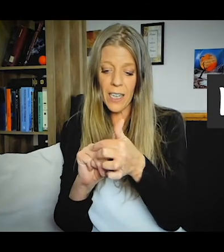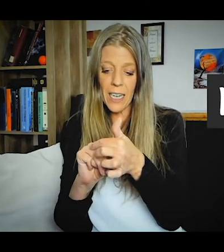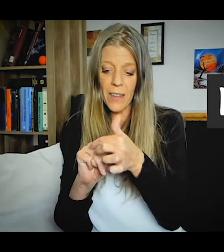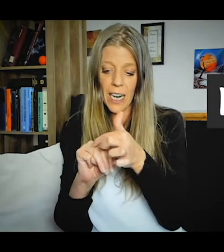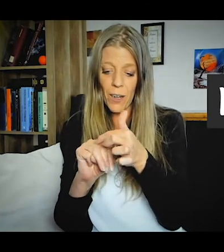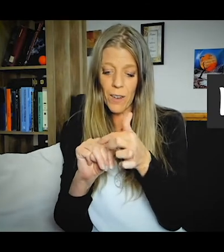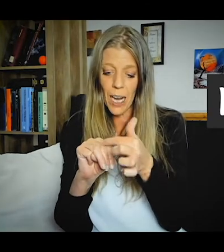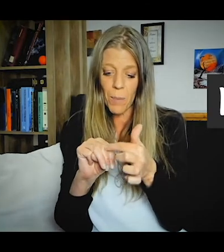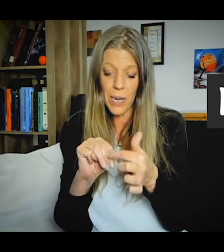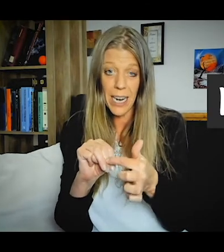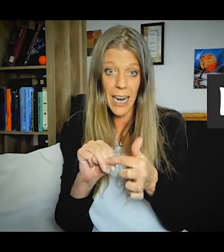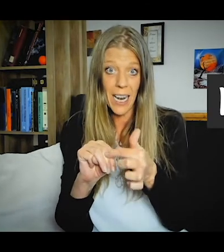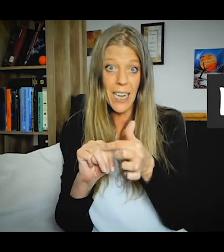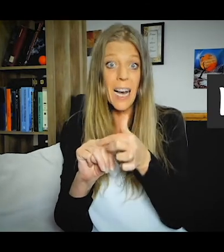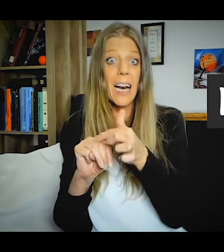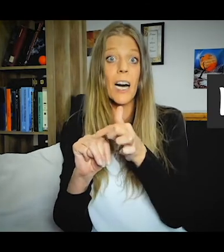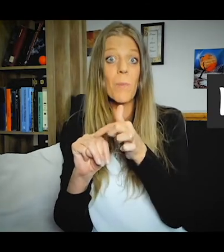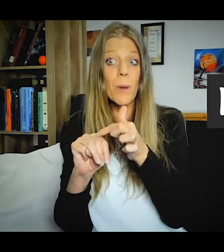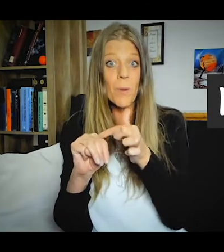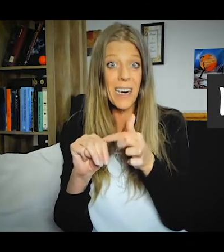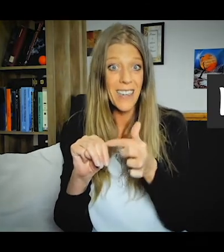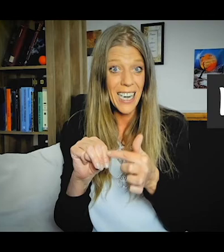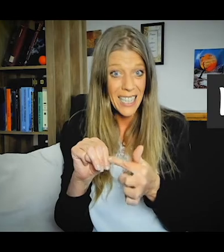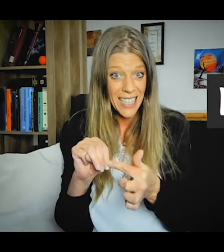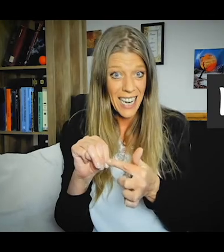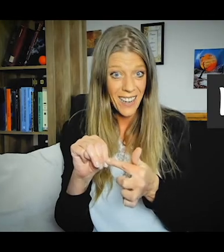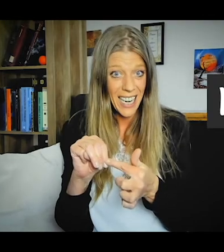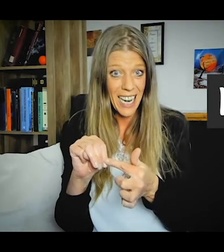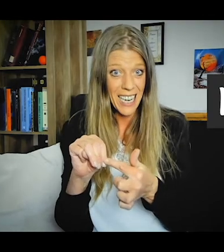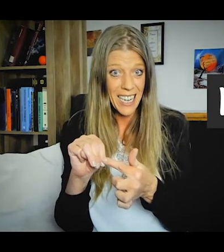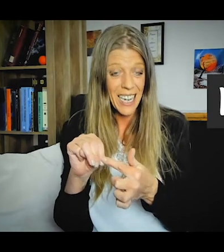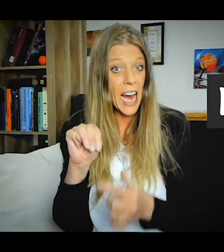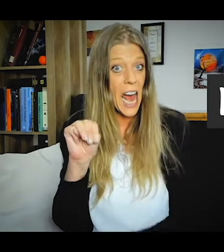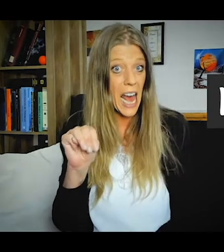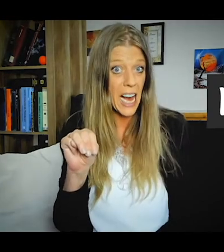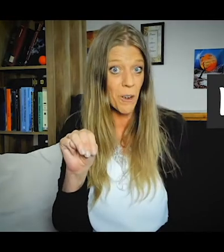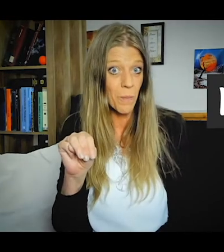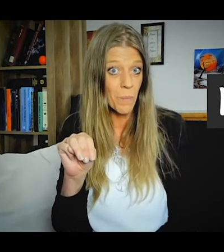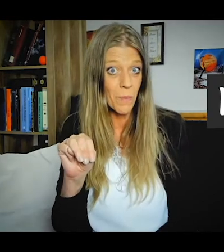and then it goes up and down, up and around, and down again. - M -